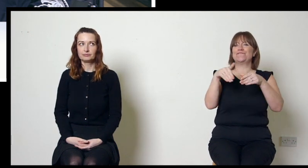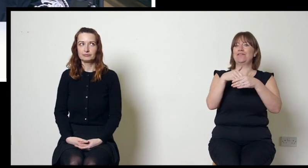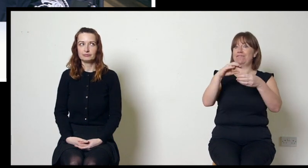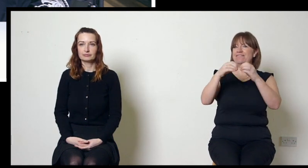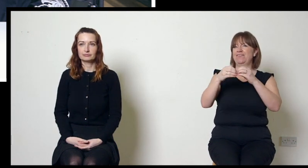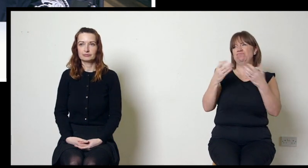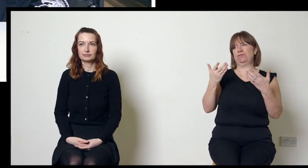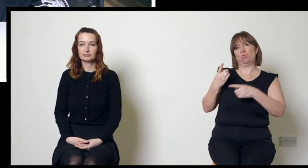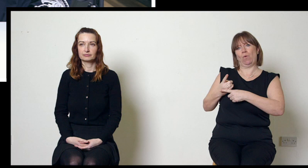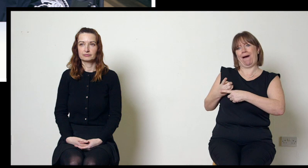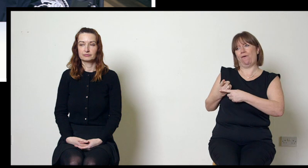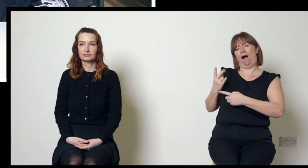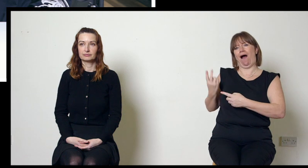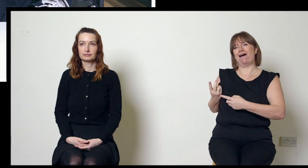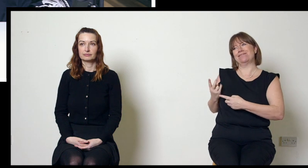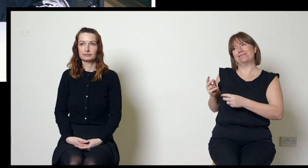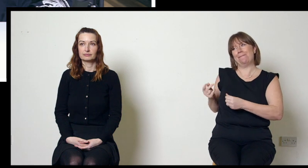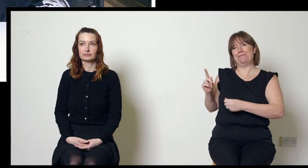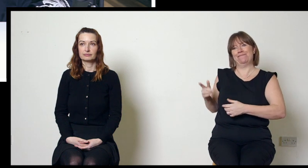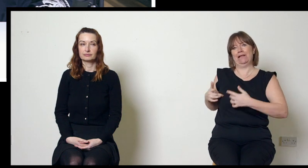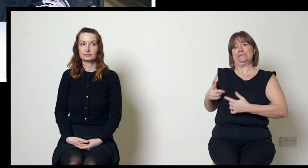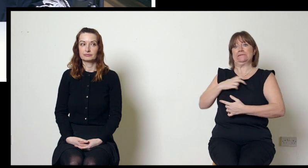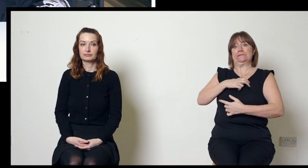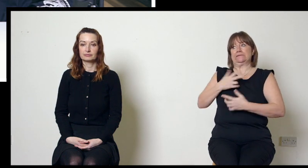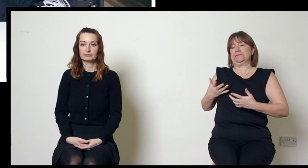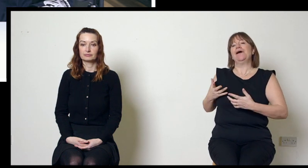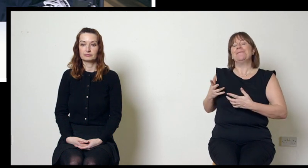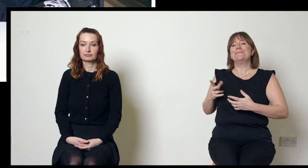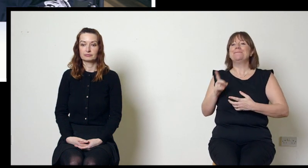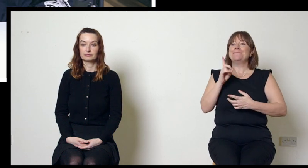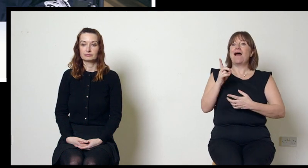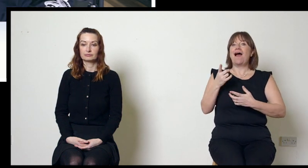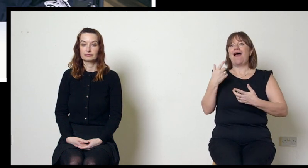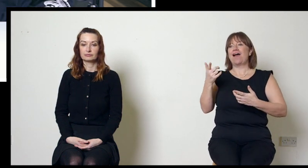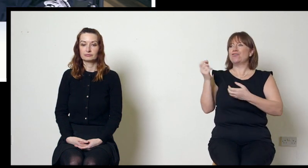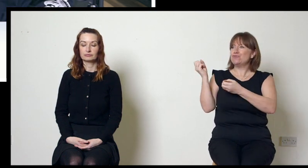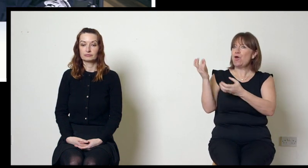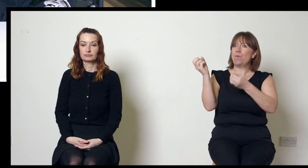because that can be quite scary for some people. And, also showcasing and celebrating people